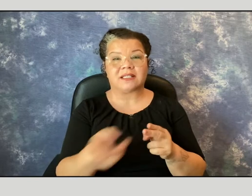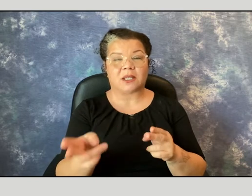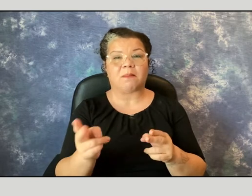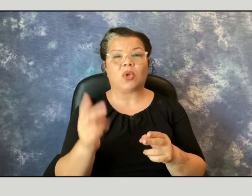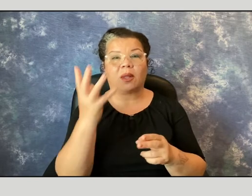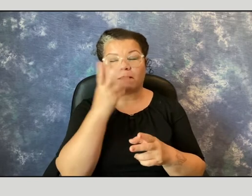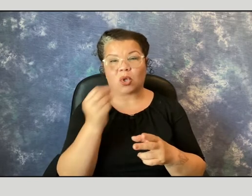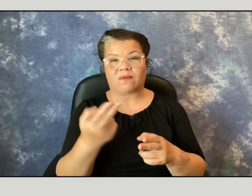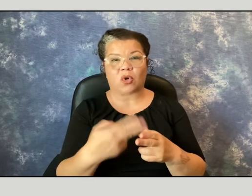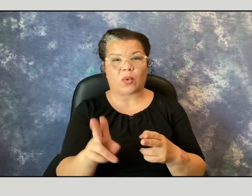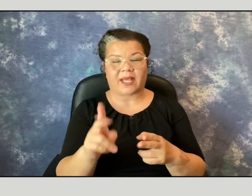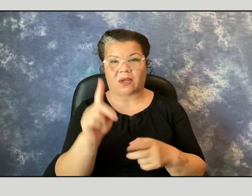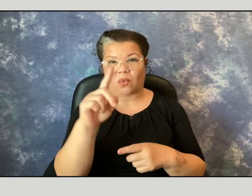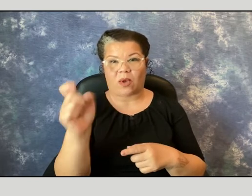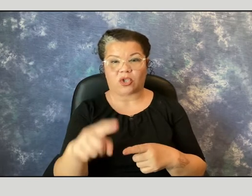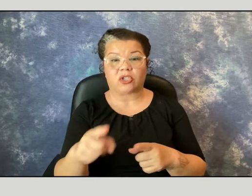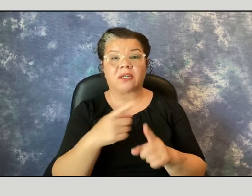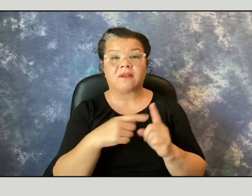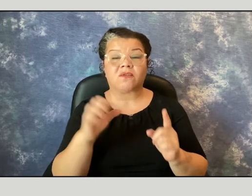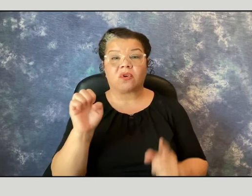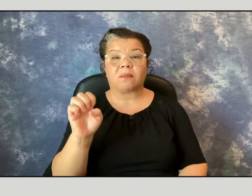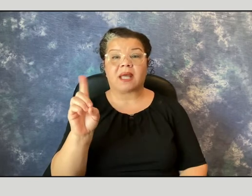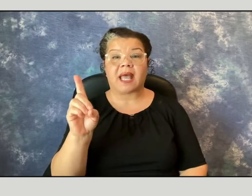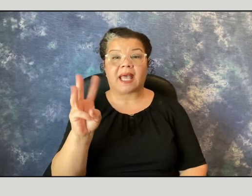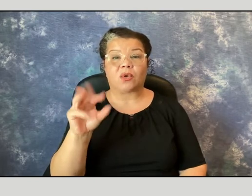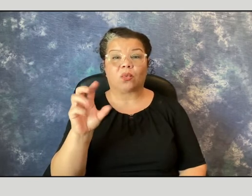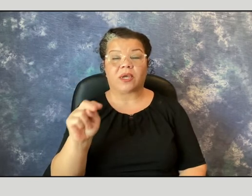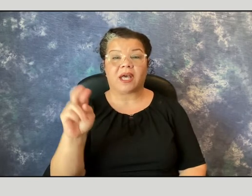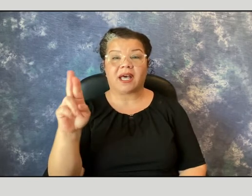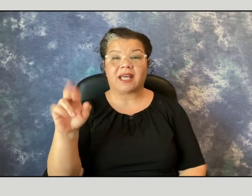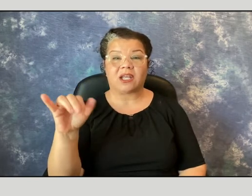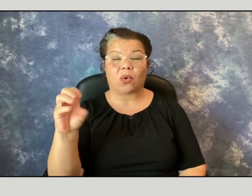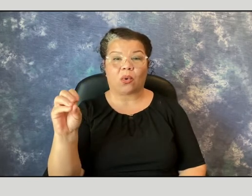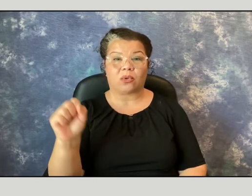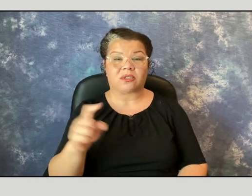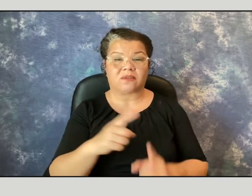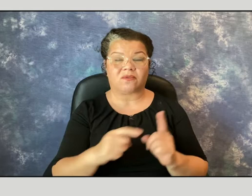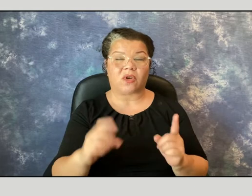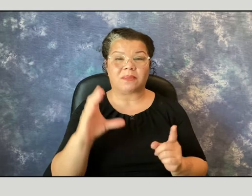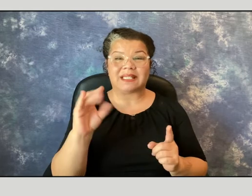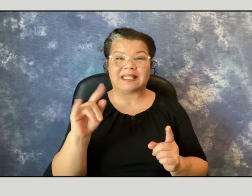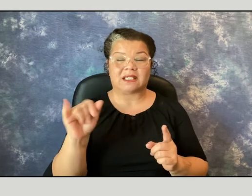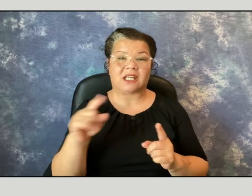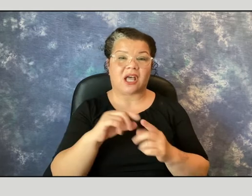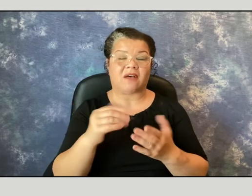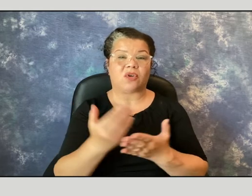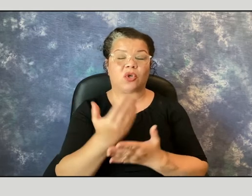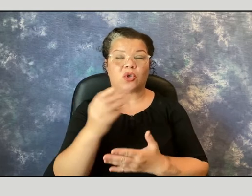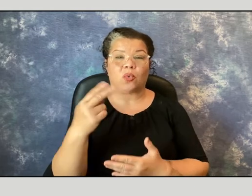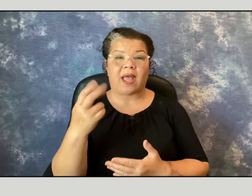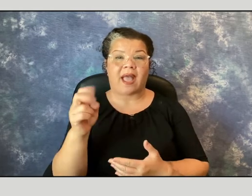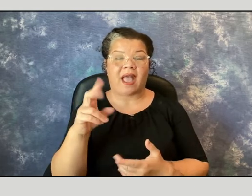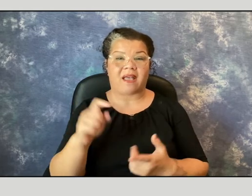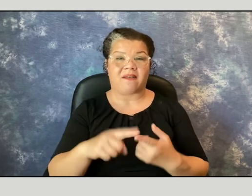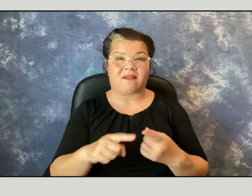From Edwin Rios at the city of New Haven Board of Alders, "What books or documentaries